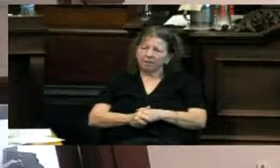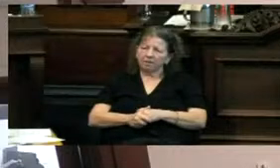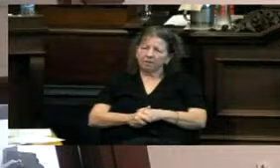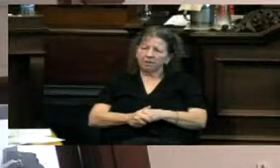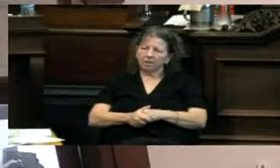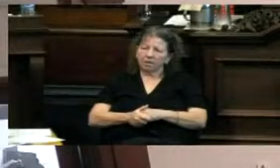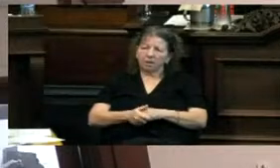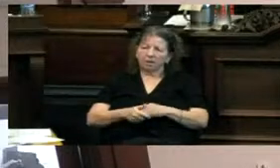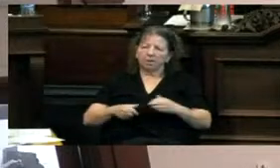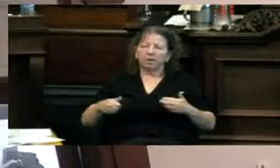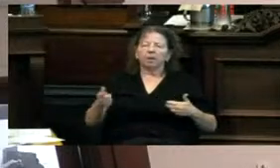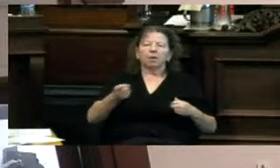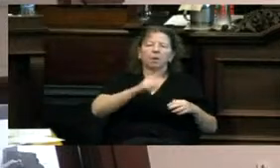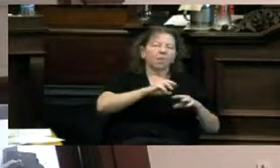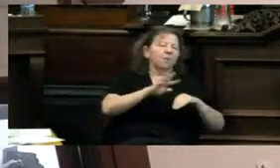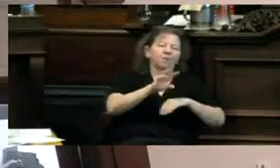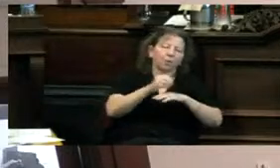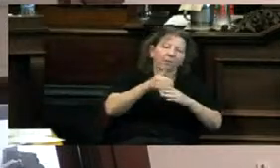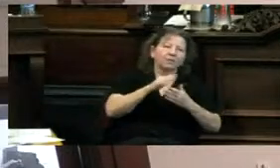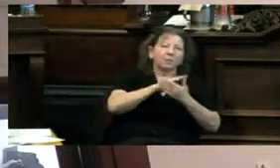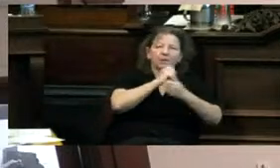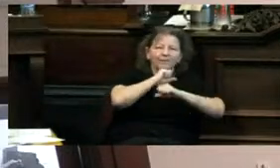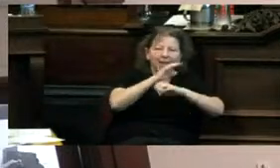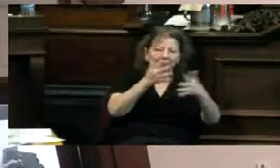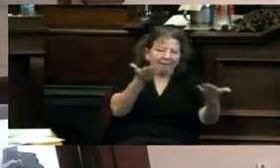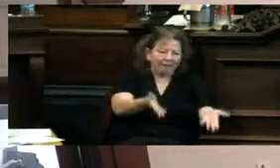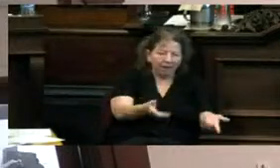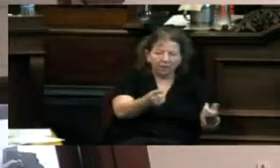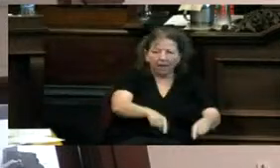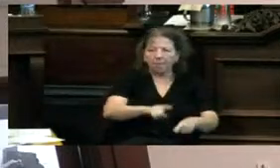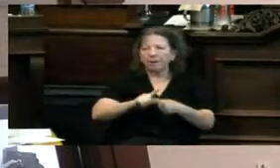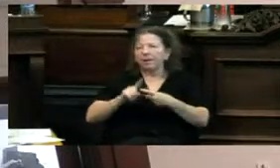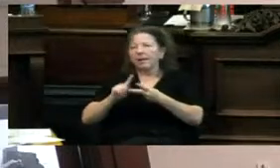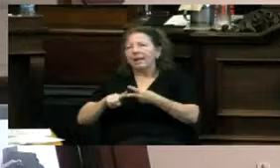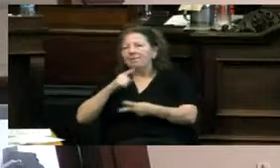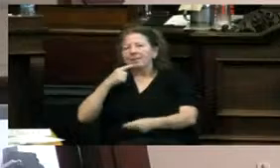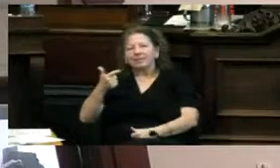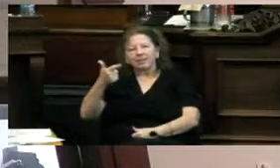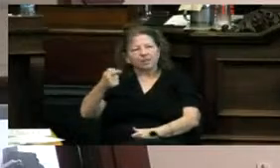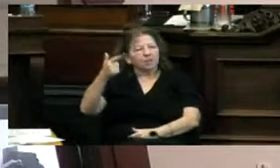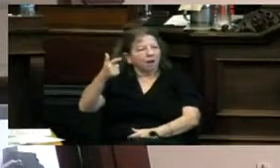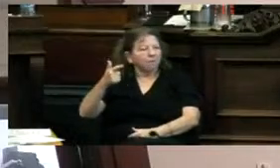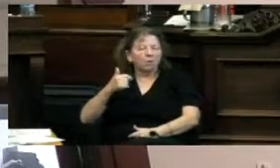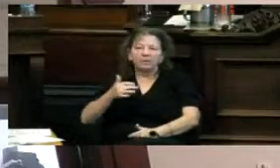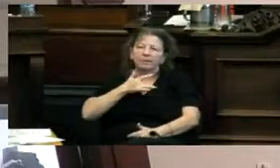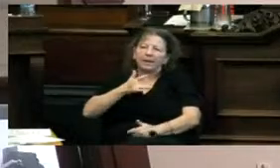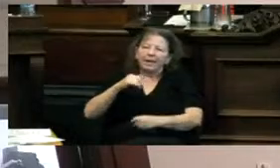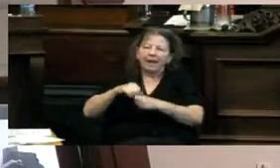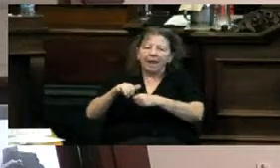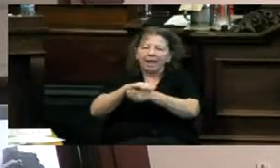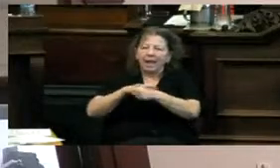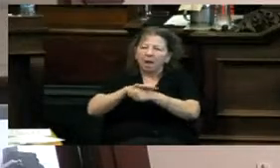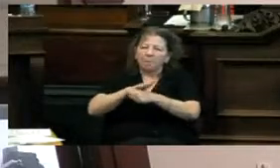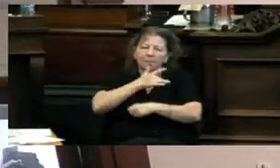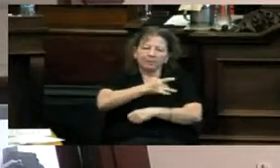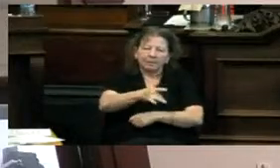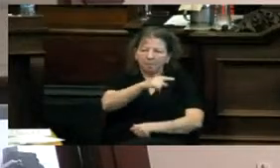officers due to faulty alerts by ShotSpotter. It also found that